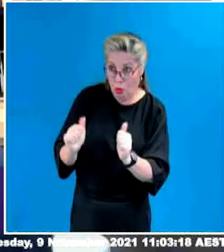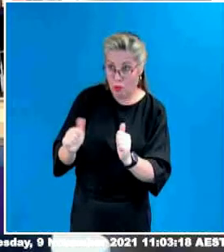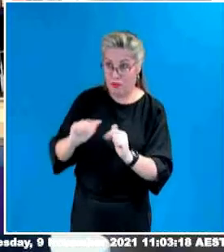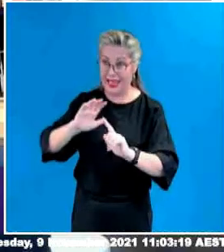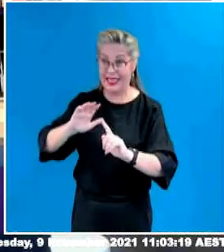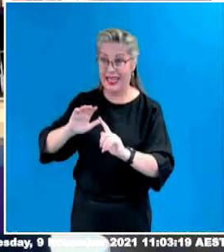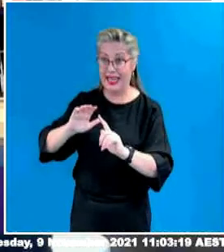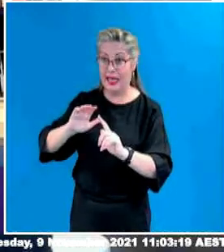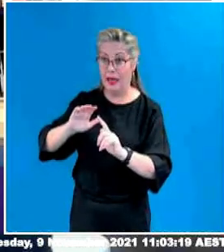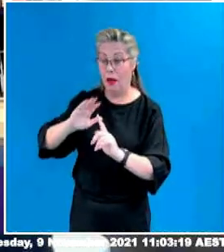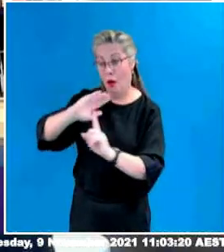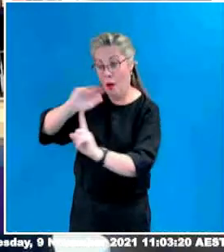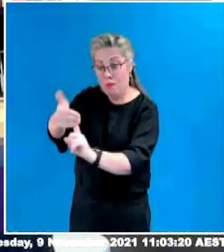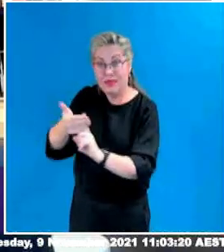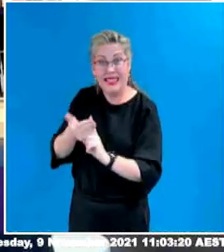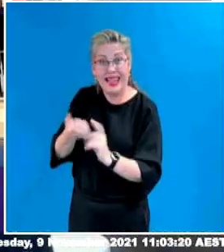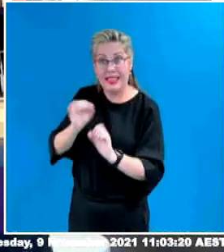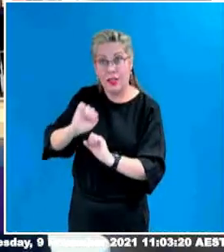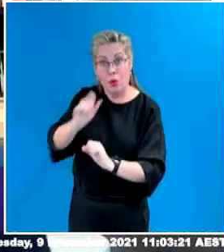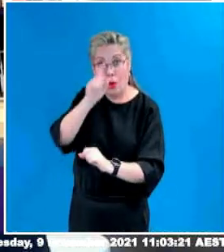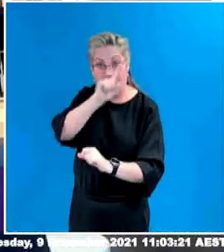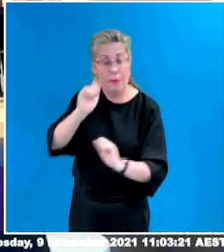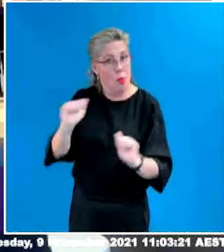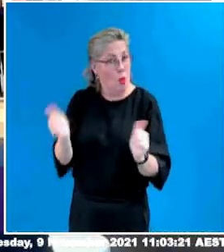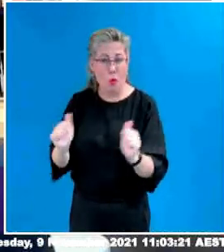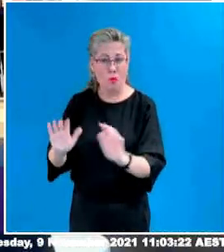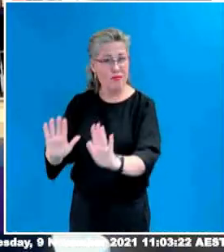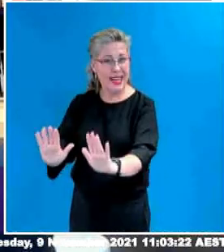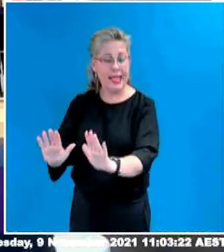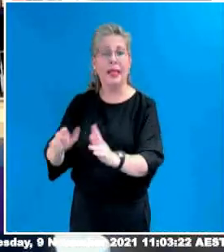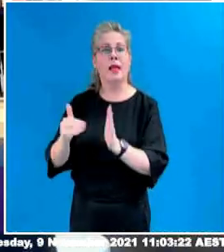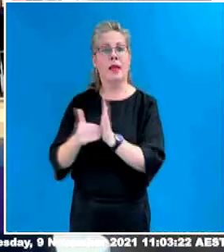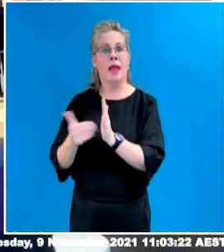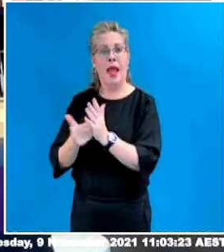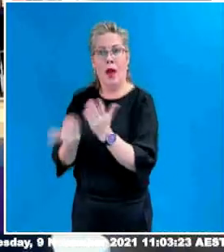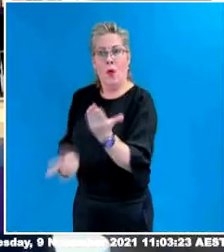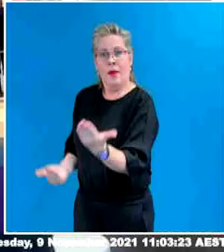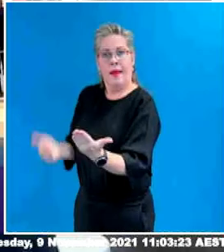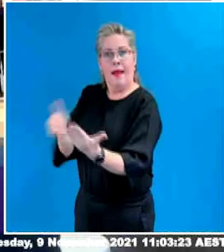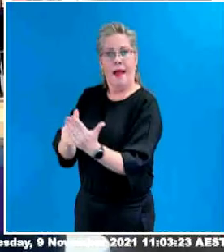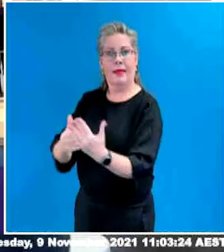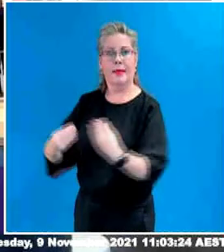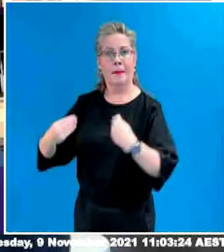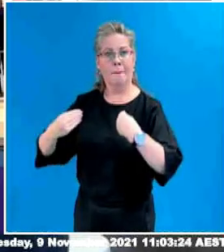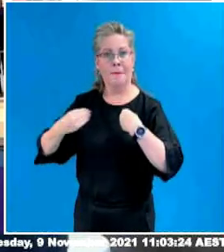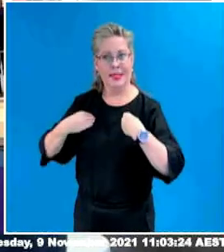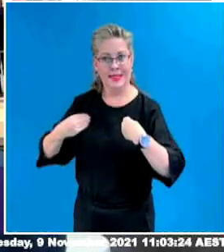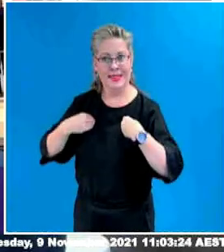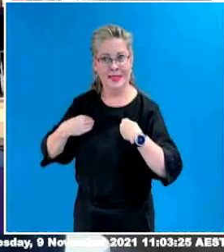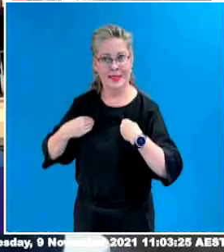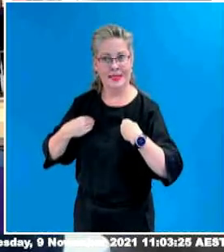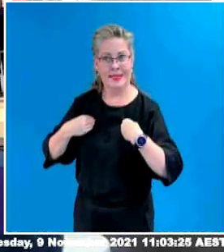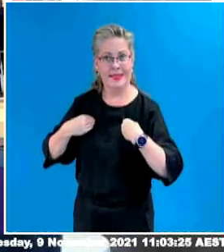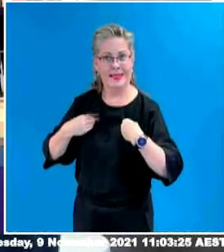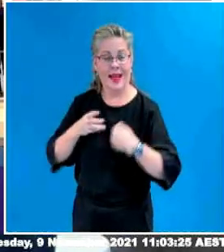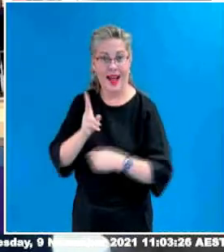complementary partner, as a way of ensuring there is greater respect for human rights in the workplace.